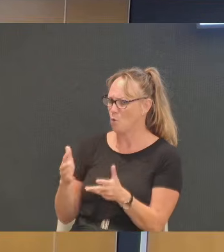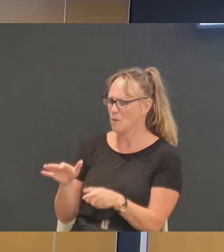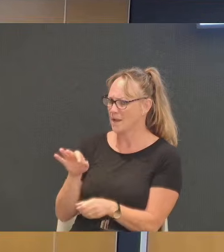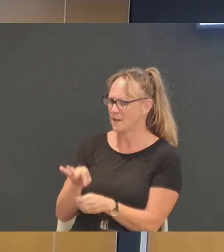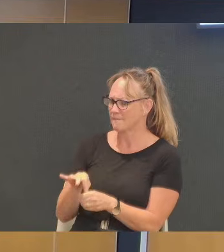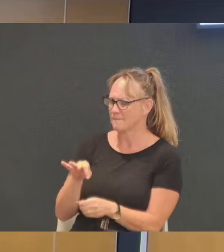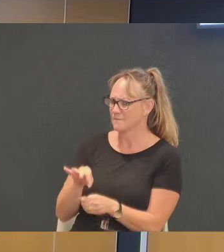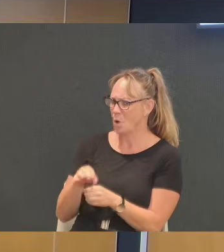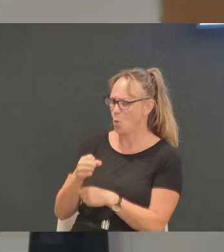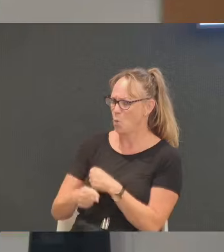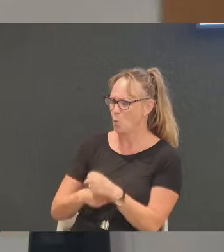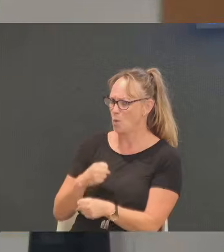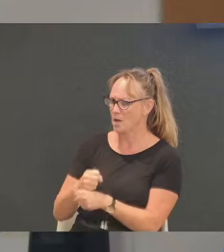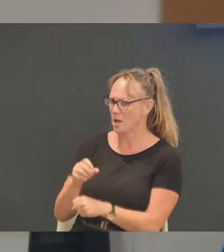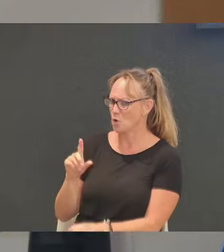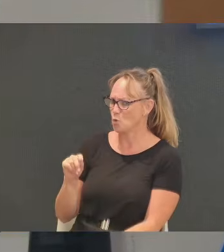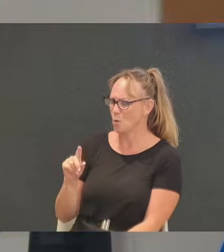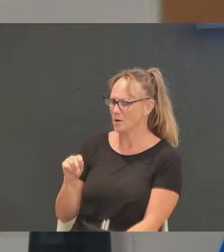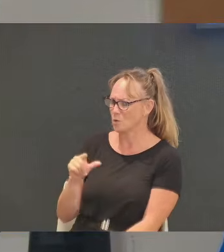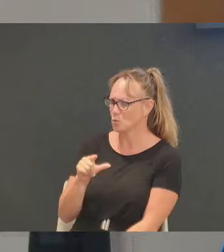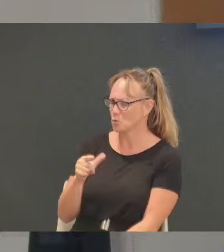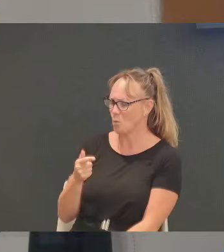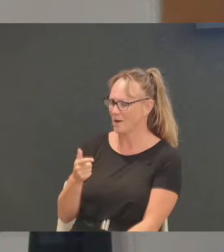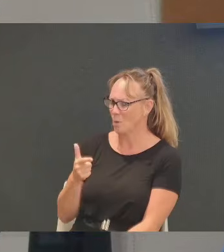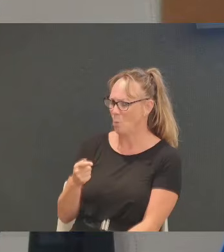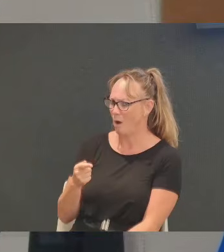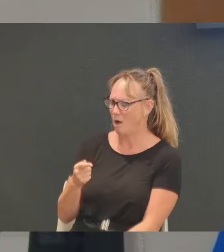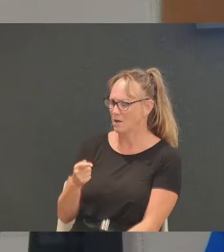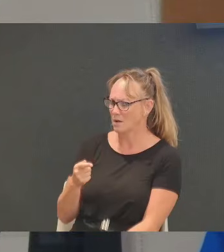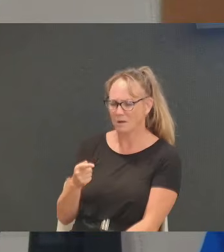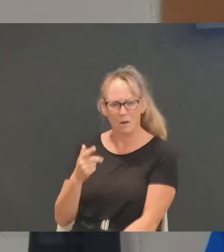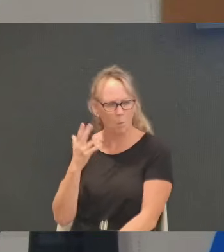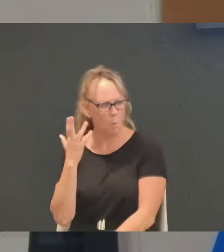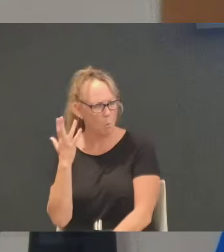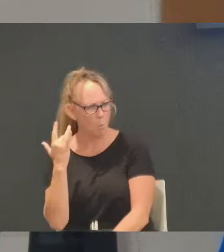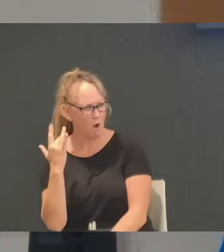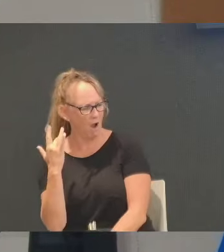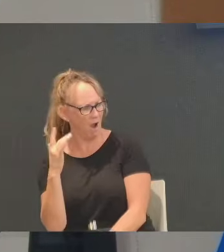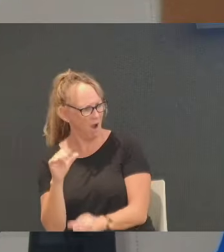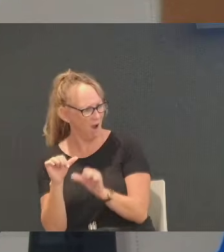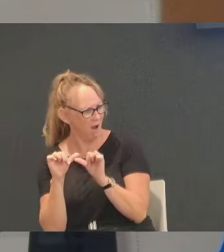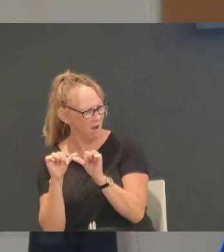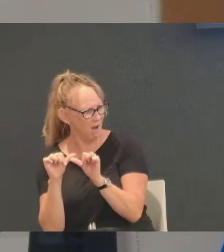I want to ask you what's take what took so long for us to we're for we're voting on something